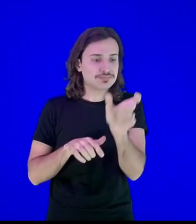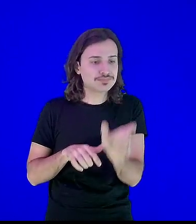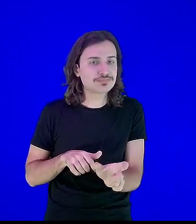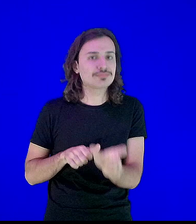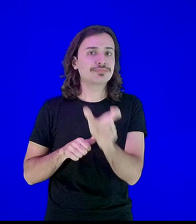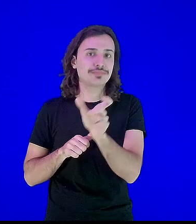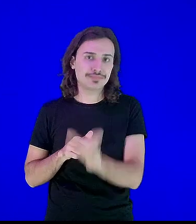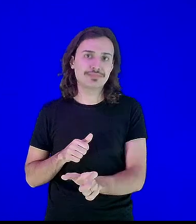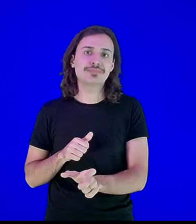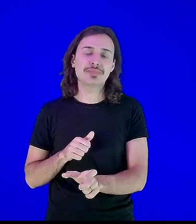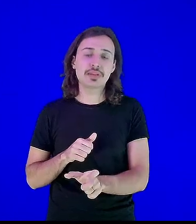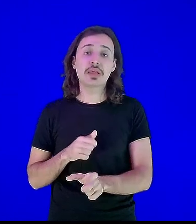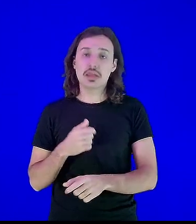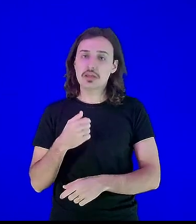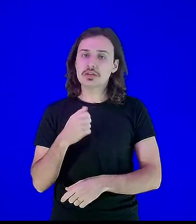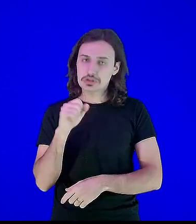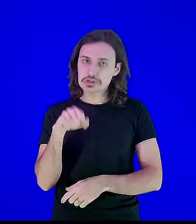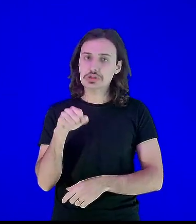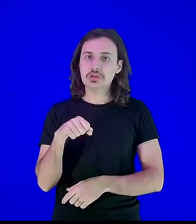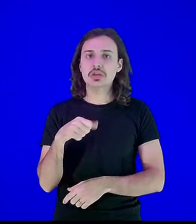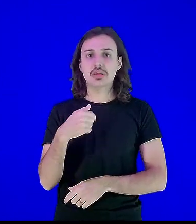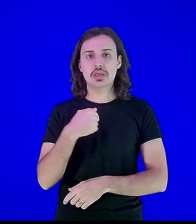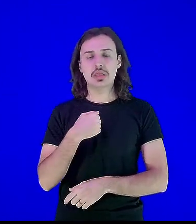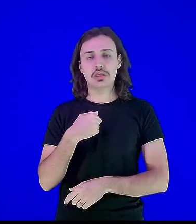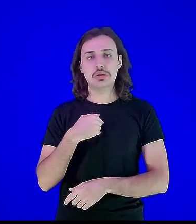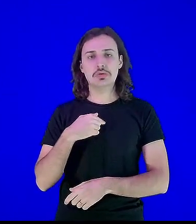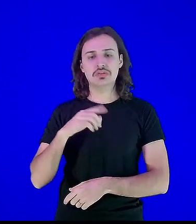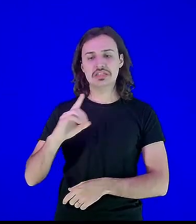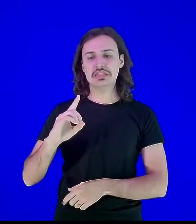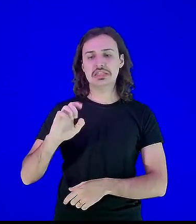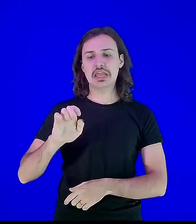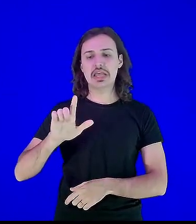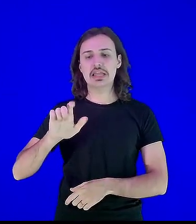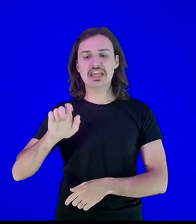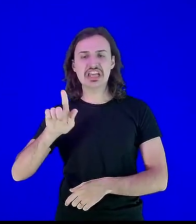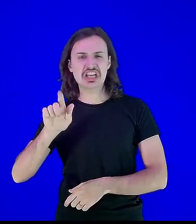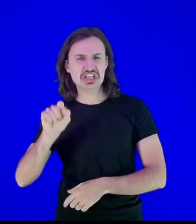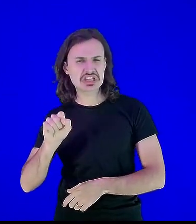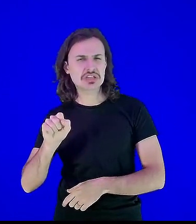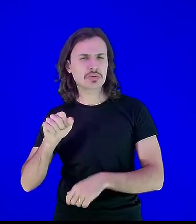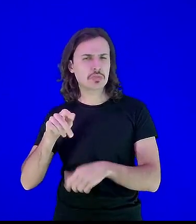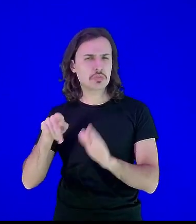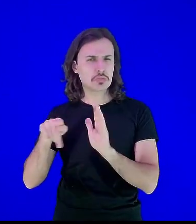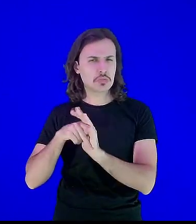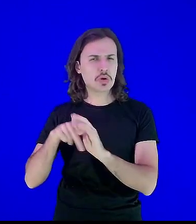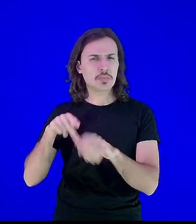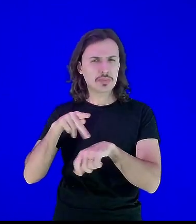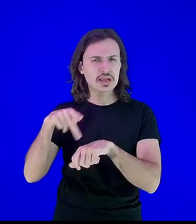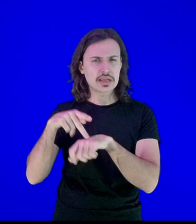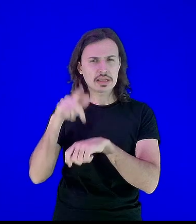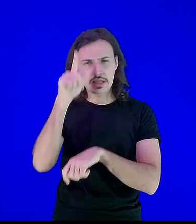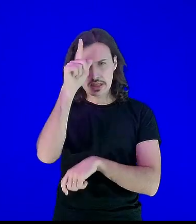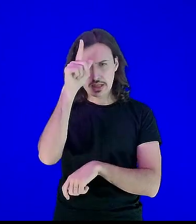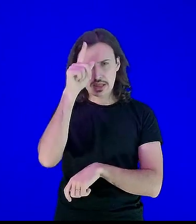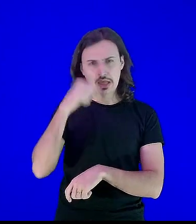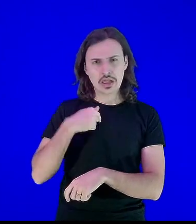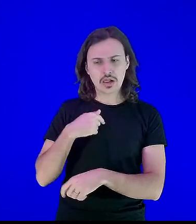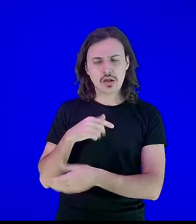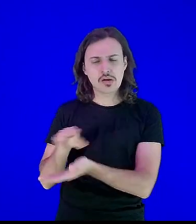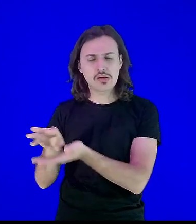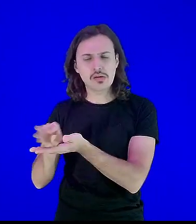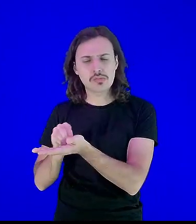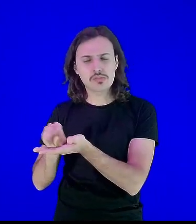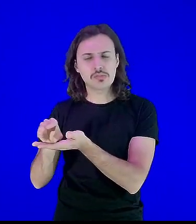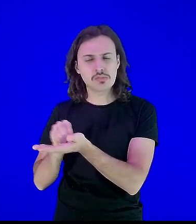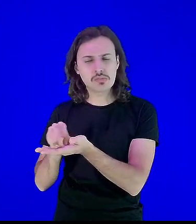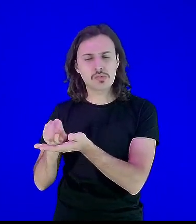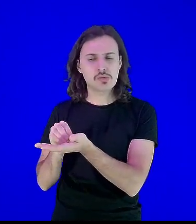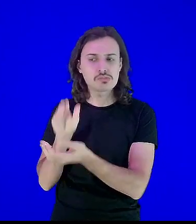will be modeling some of its interfaces, user experiences after Delegs